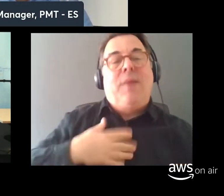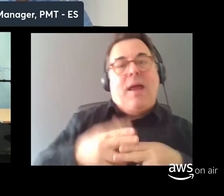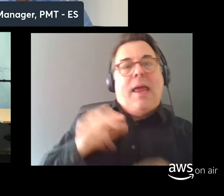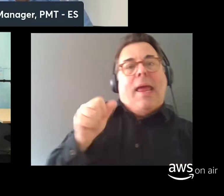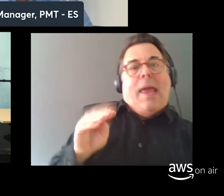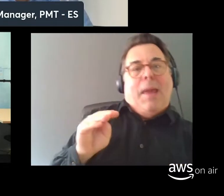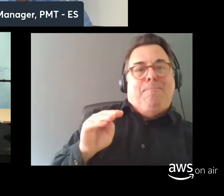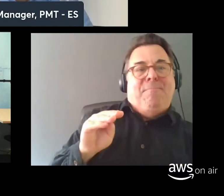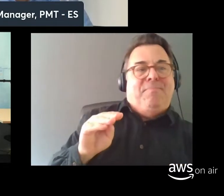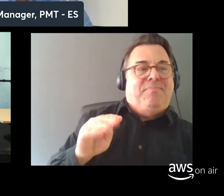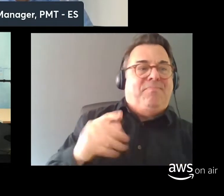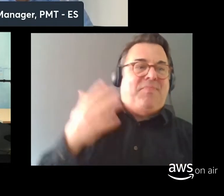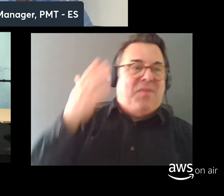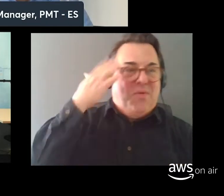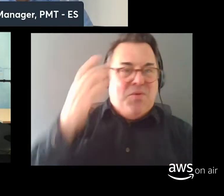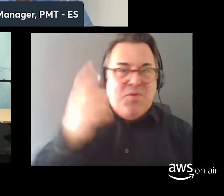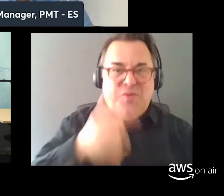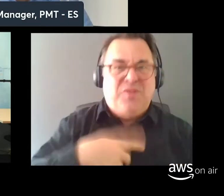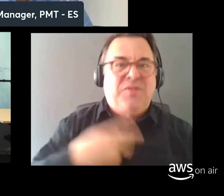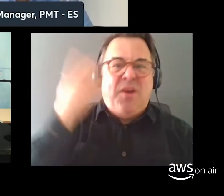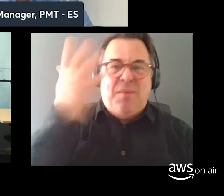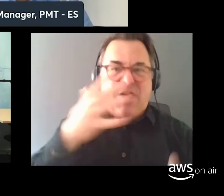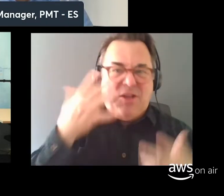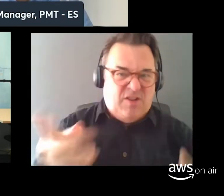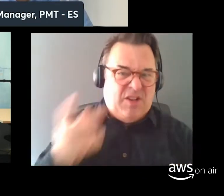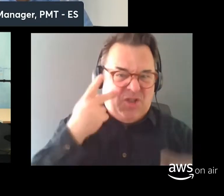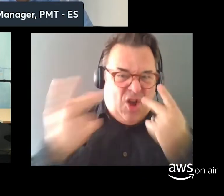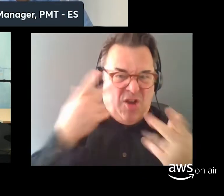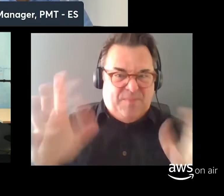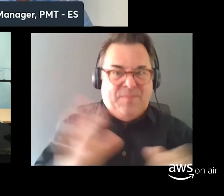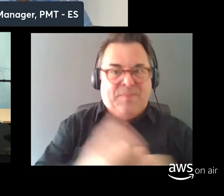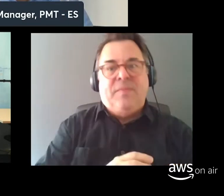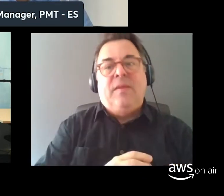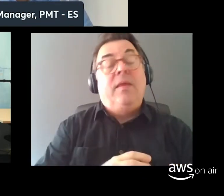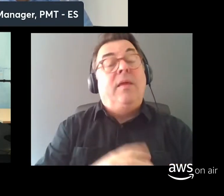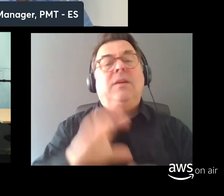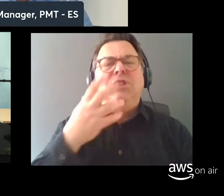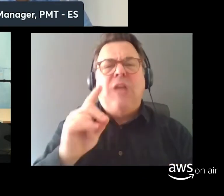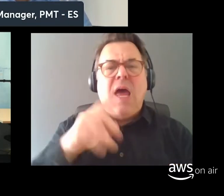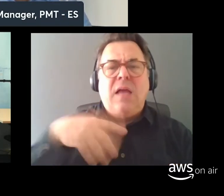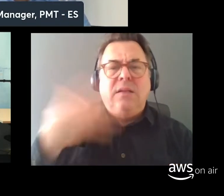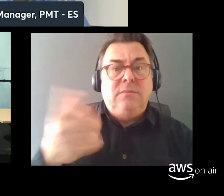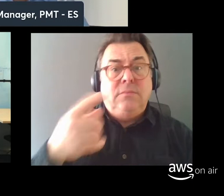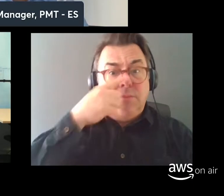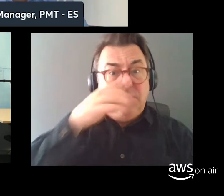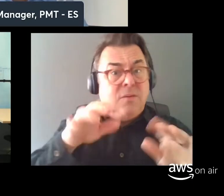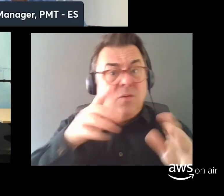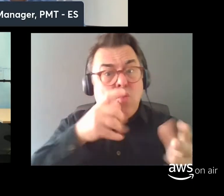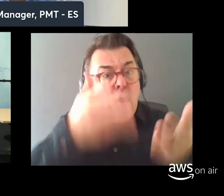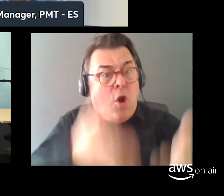You probably have seen my face a ton already. But Chad, do you wanna introduce yourself? AM, good to see you.